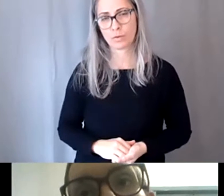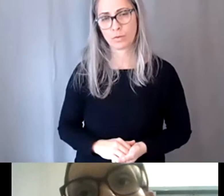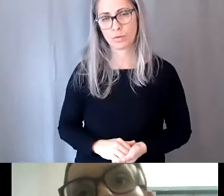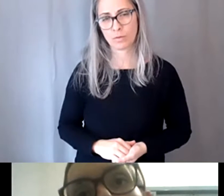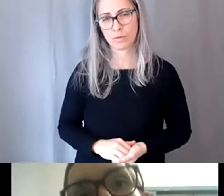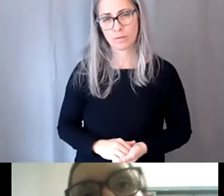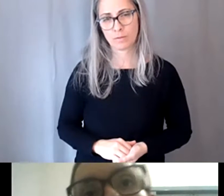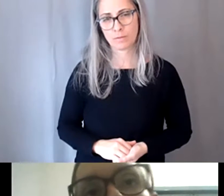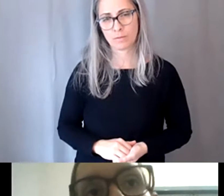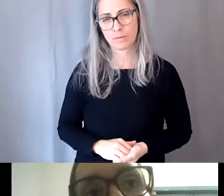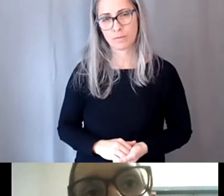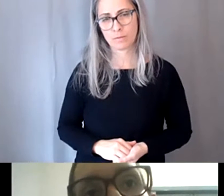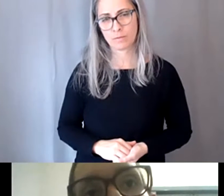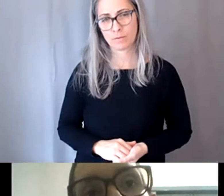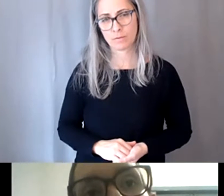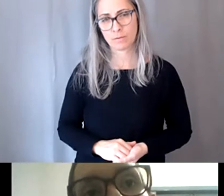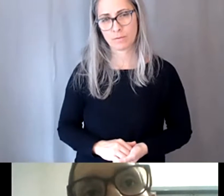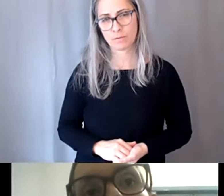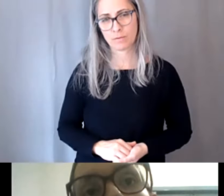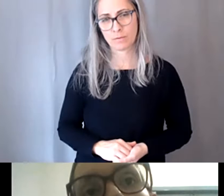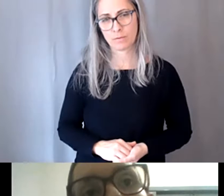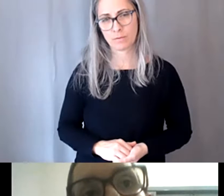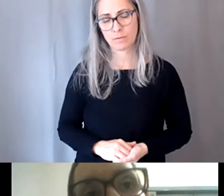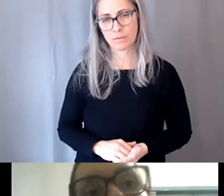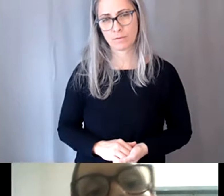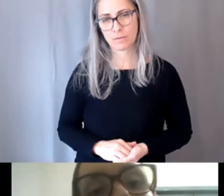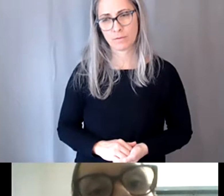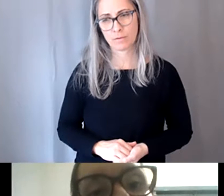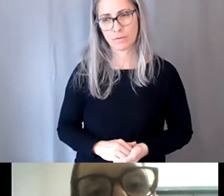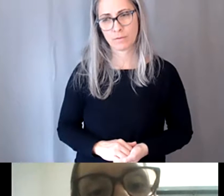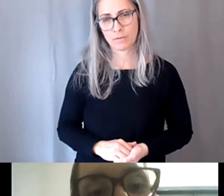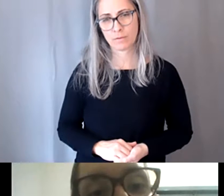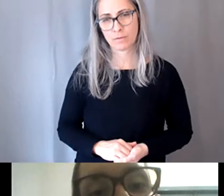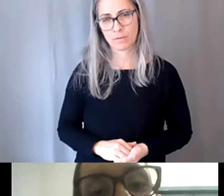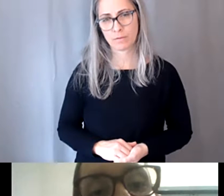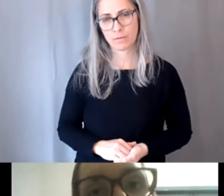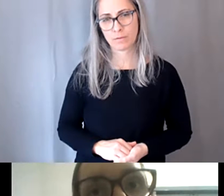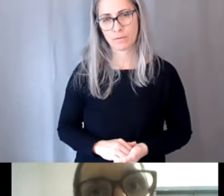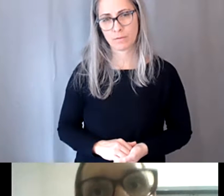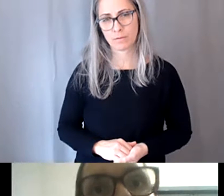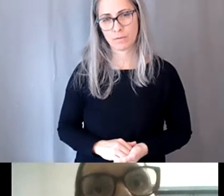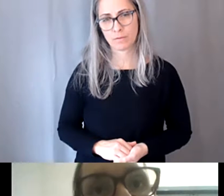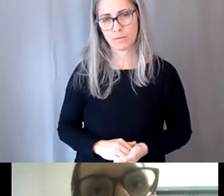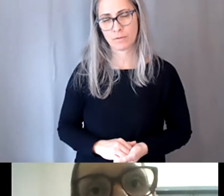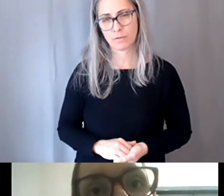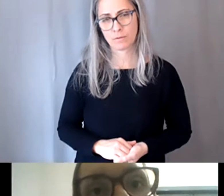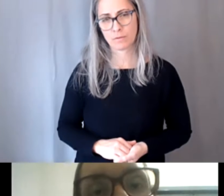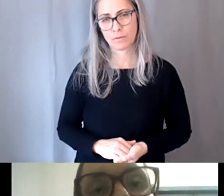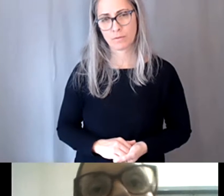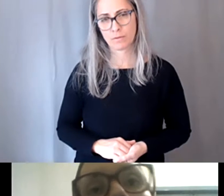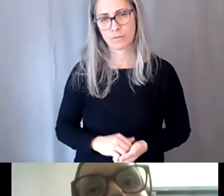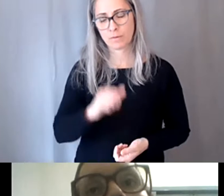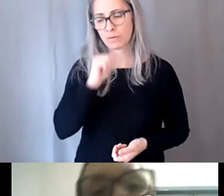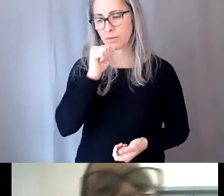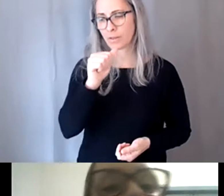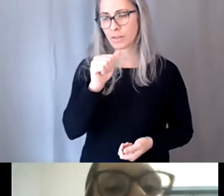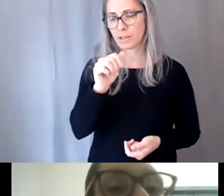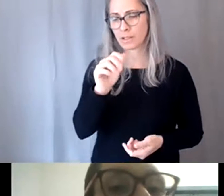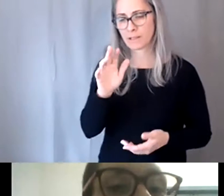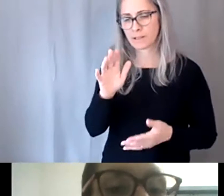saw in the field observing some clinical attainments